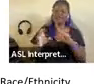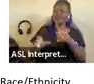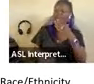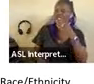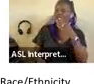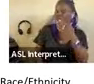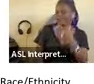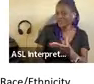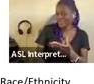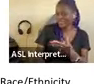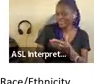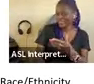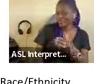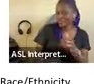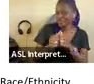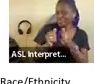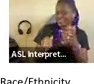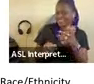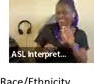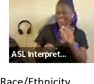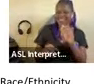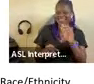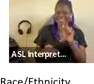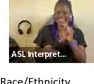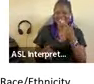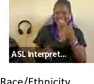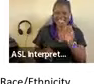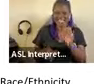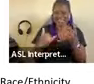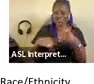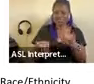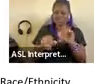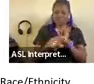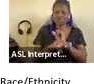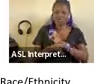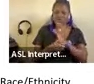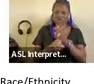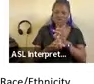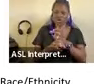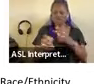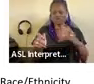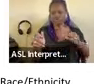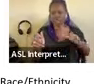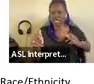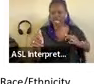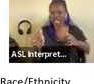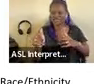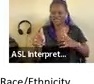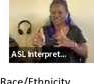still working really hard to catch up on the kids. And that's where we see a little lower